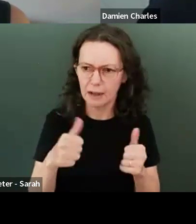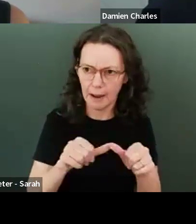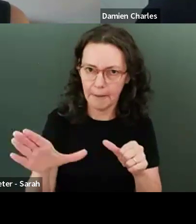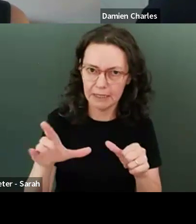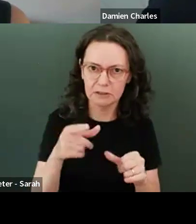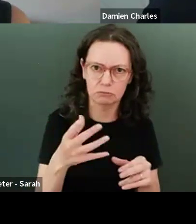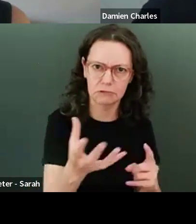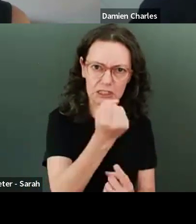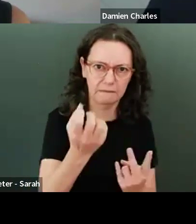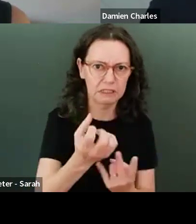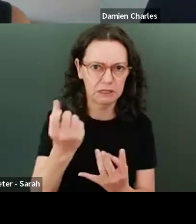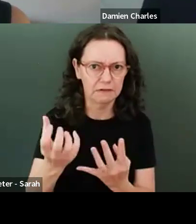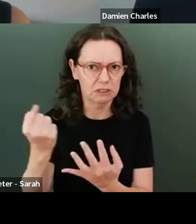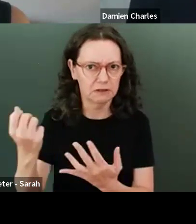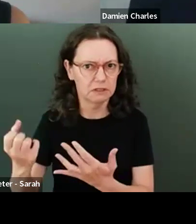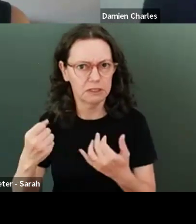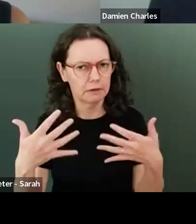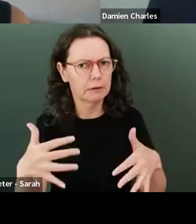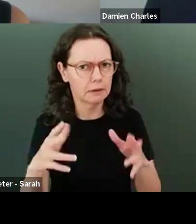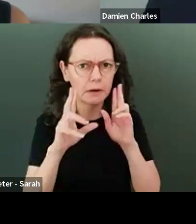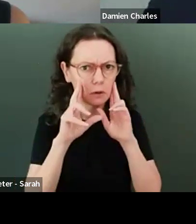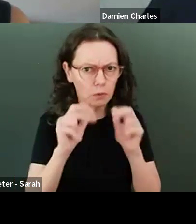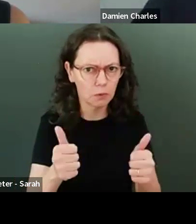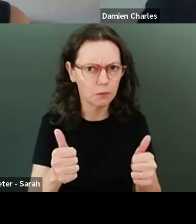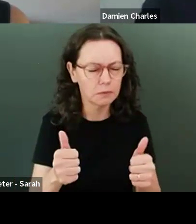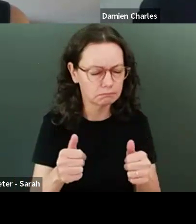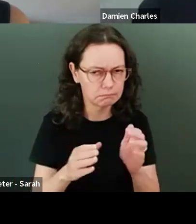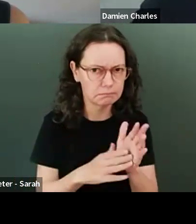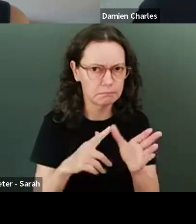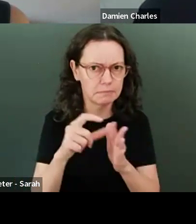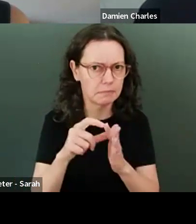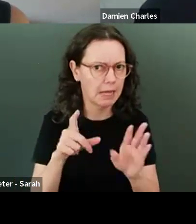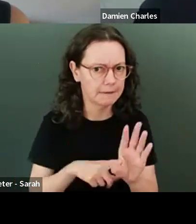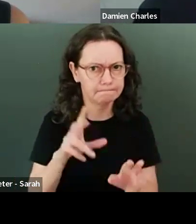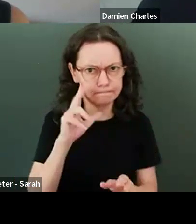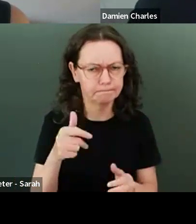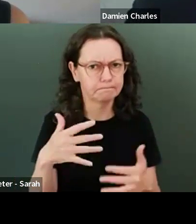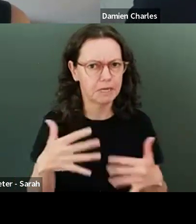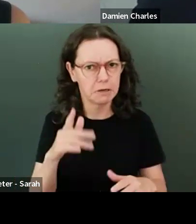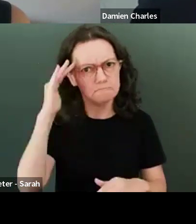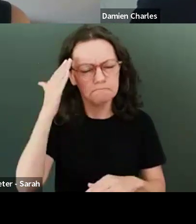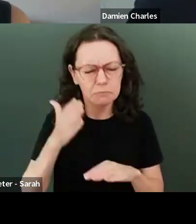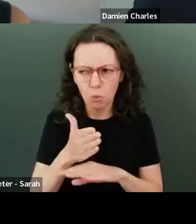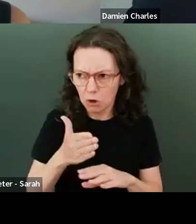achievements that you've had Maddie - they are really really